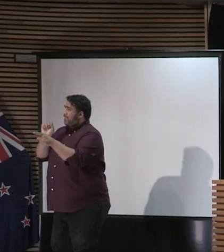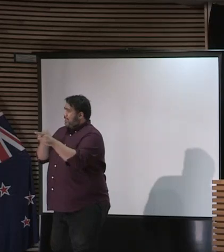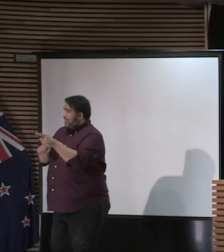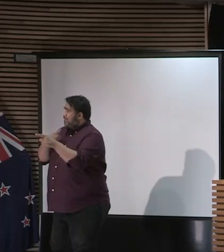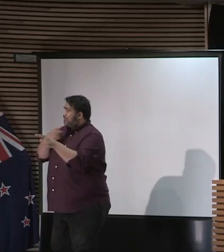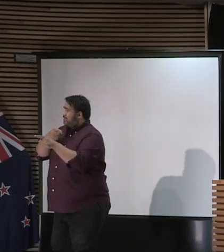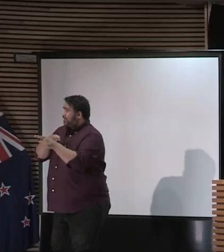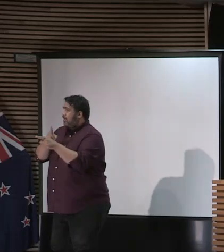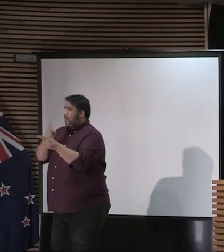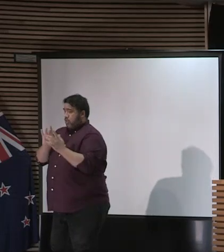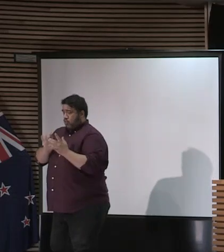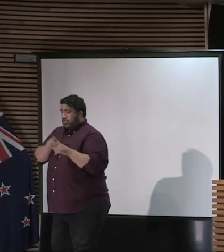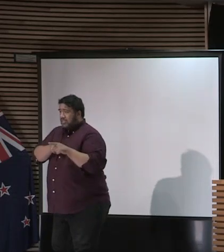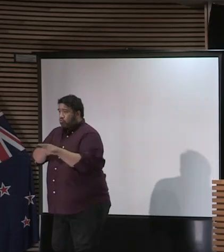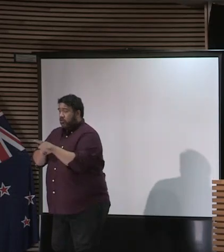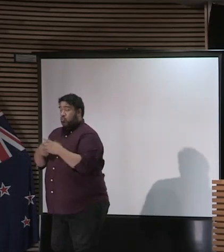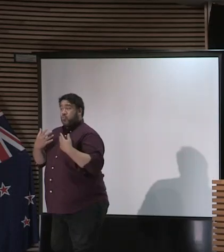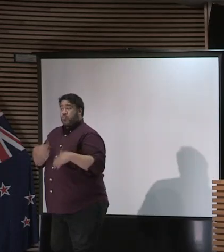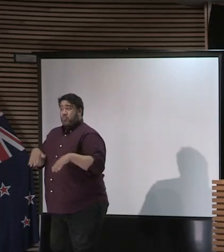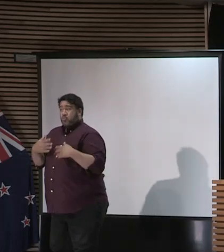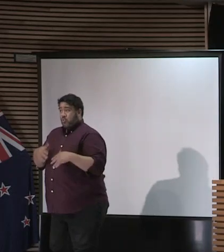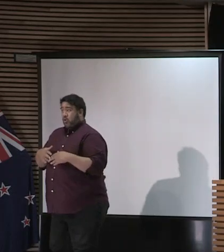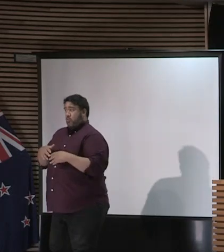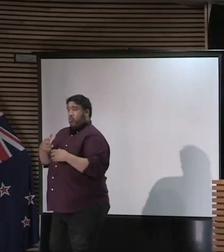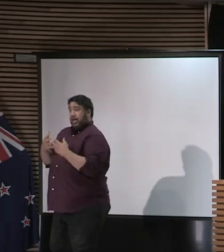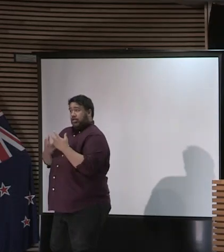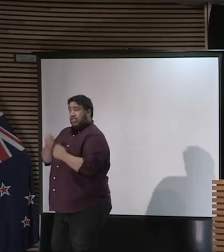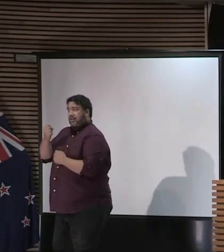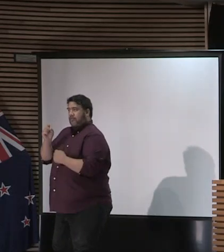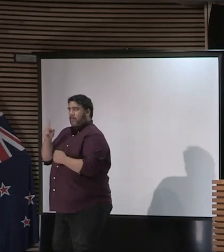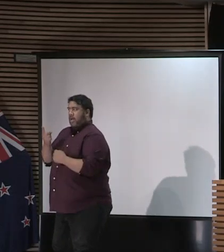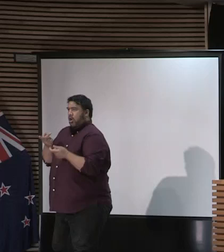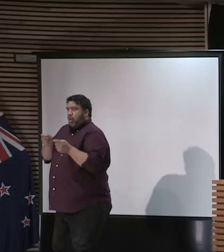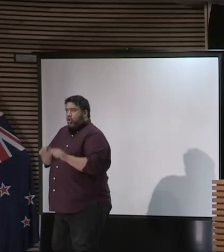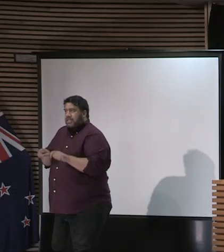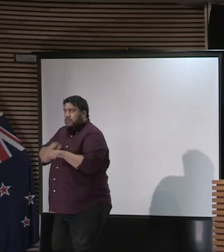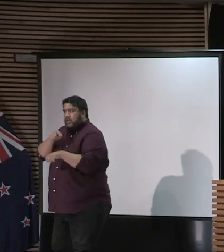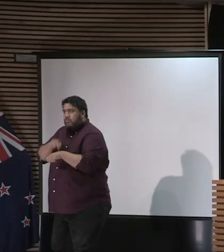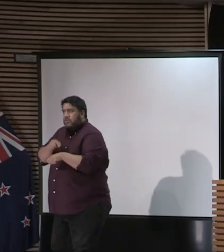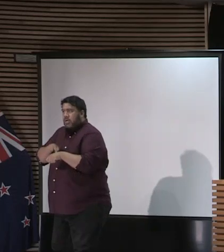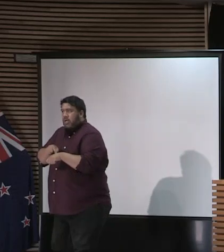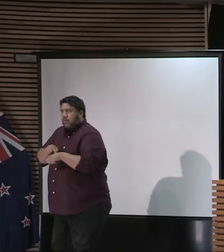a gold standard by I continue to place the caveat on that that when it comes to contact